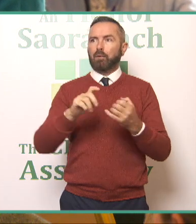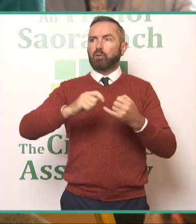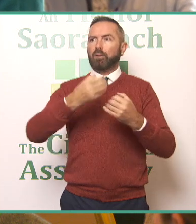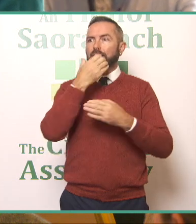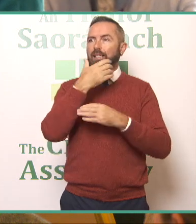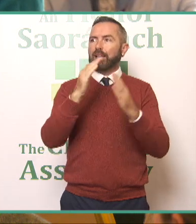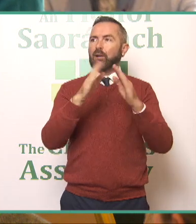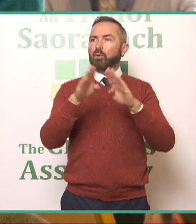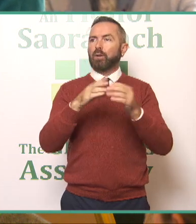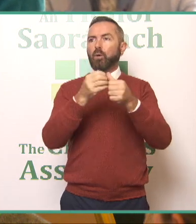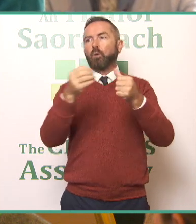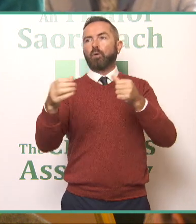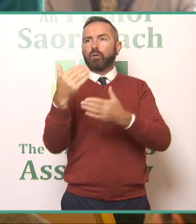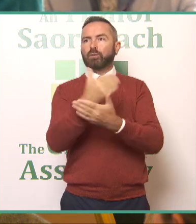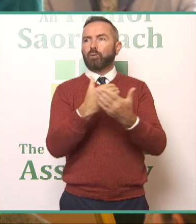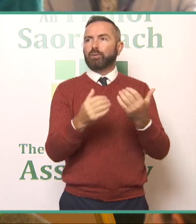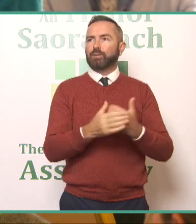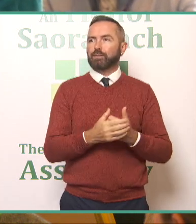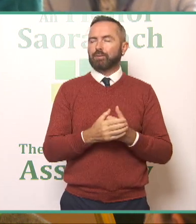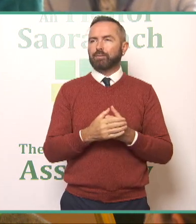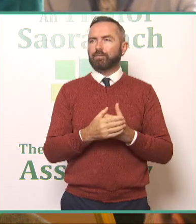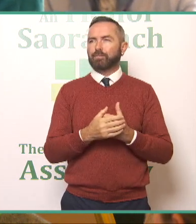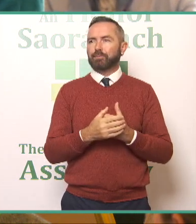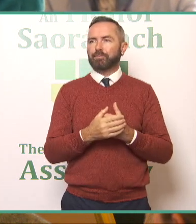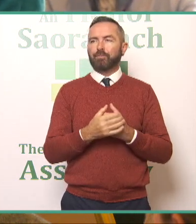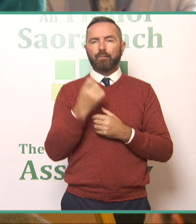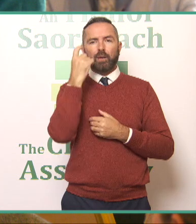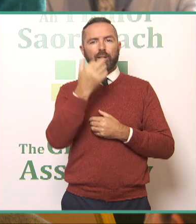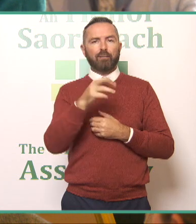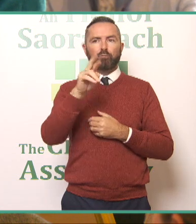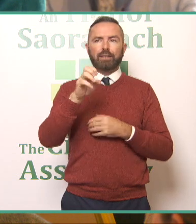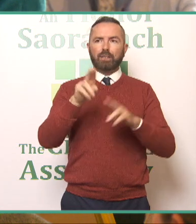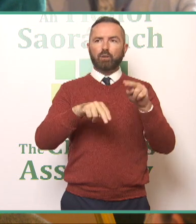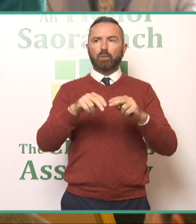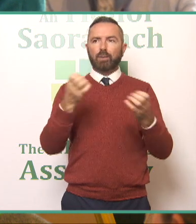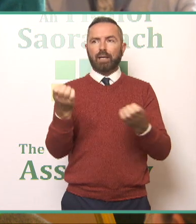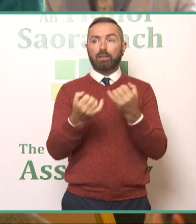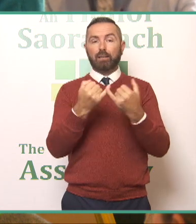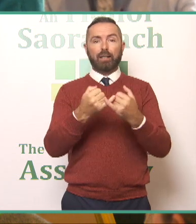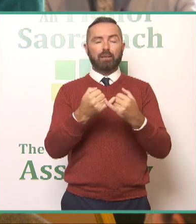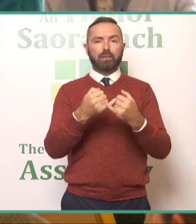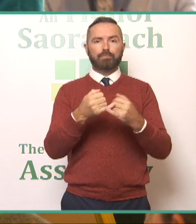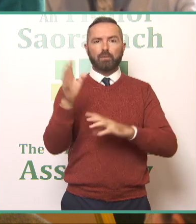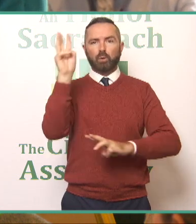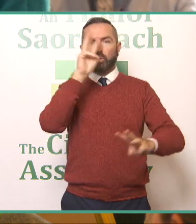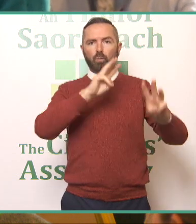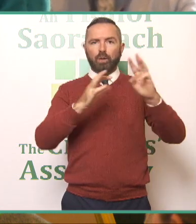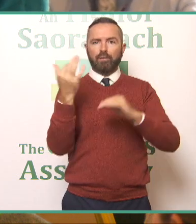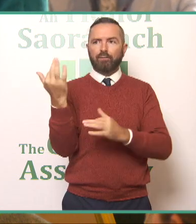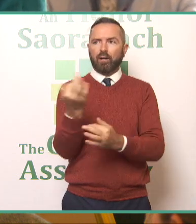alternative source and is renewable energy example wind farms a possibility and how they can be